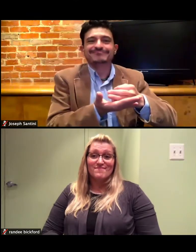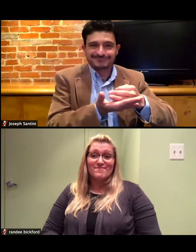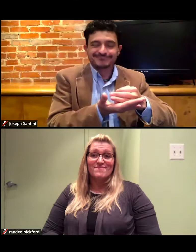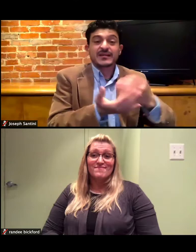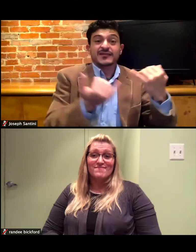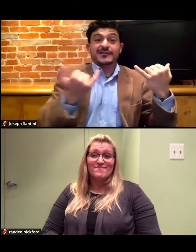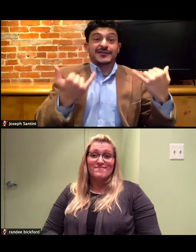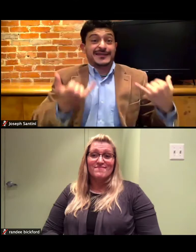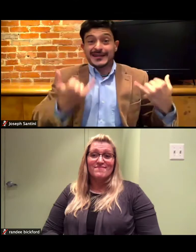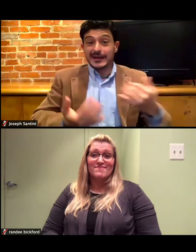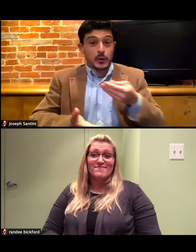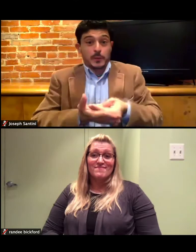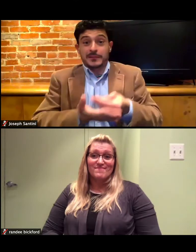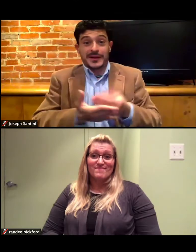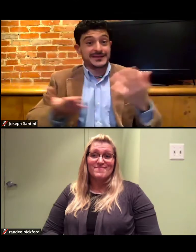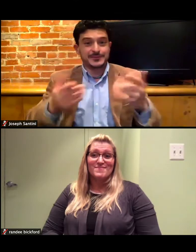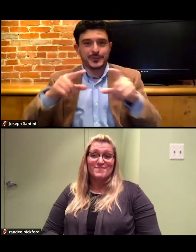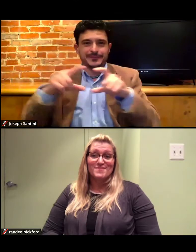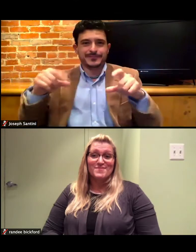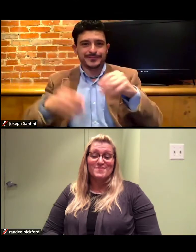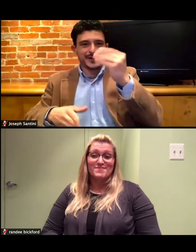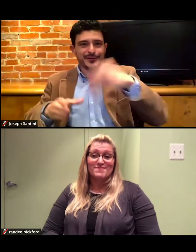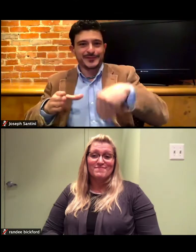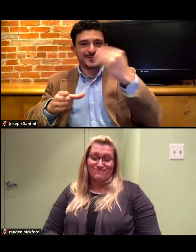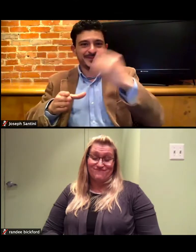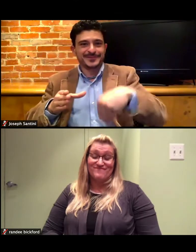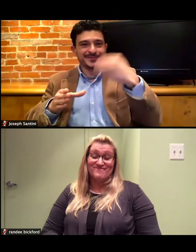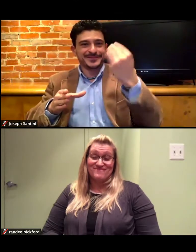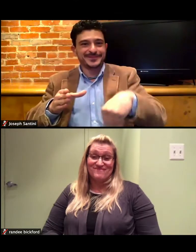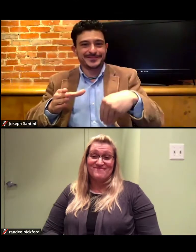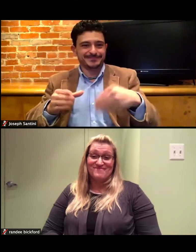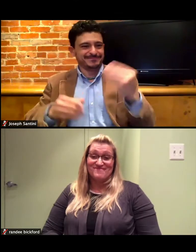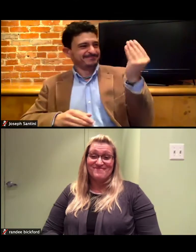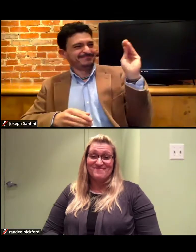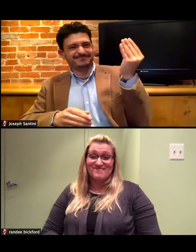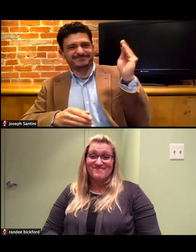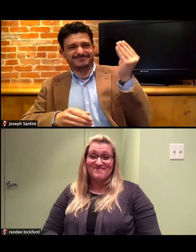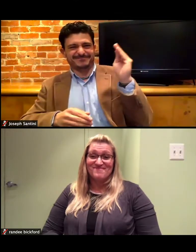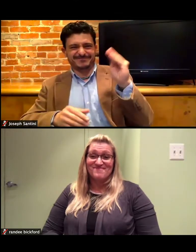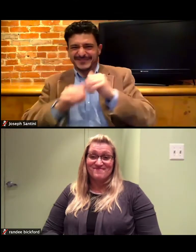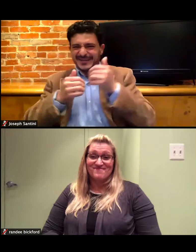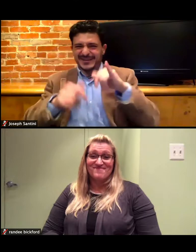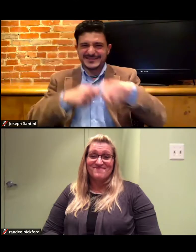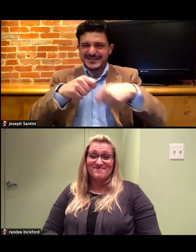We had coins and we had other money we could use, but now we use a debit card